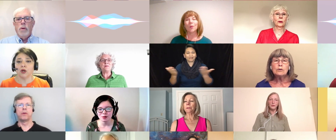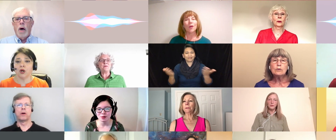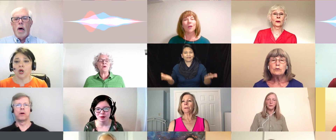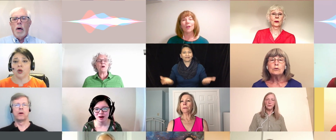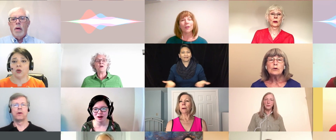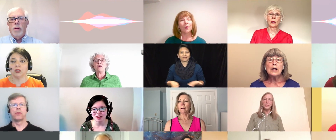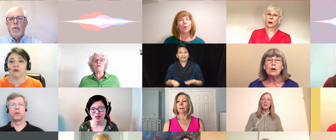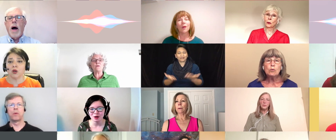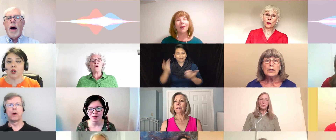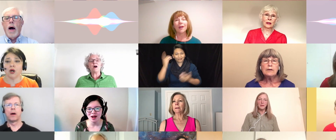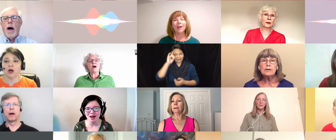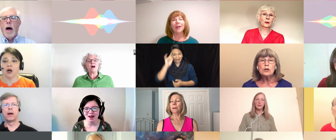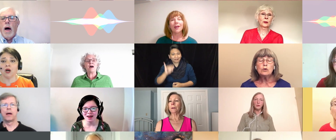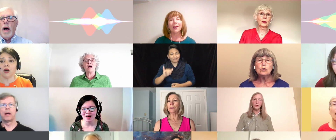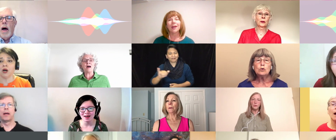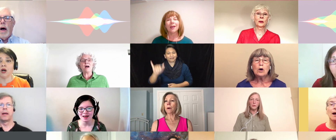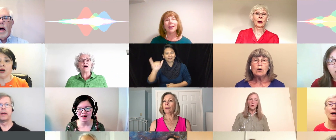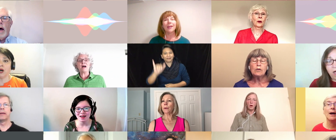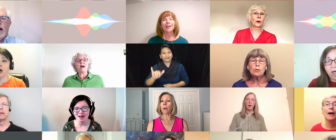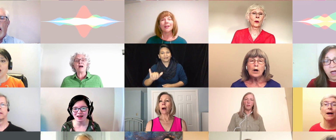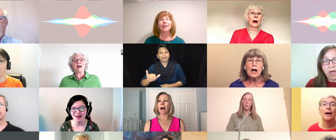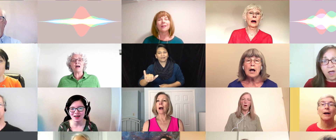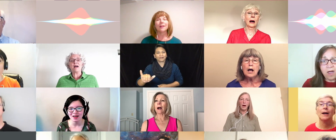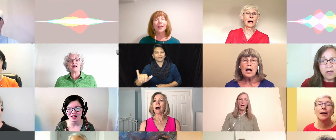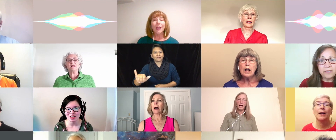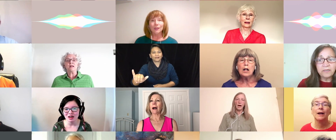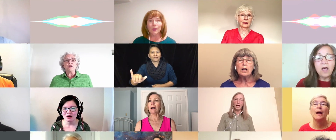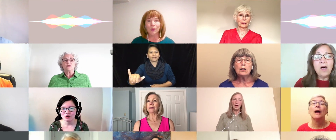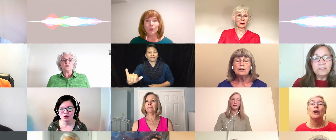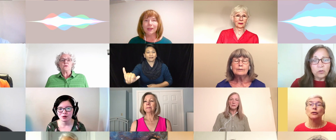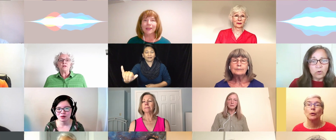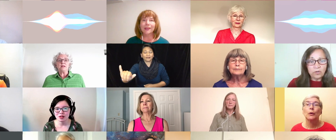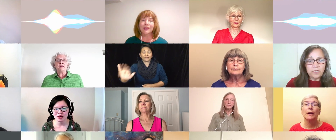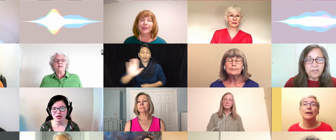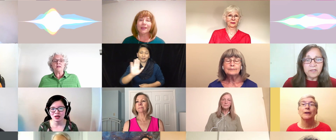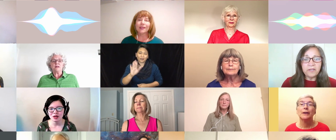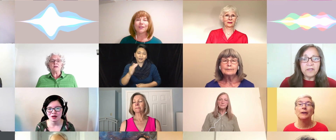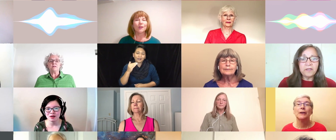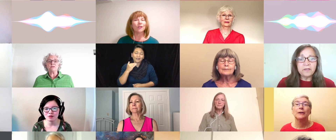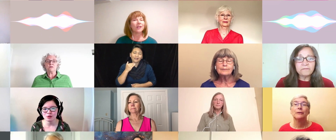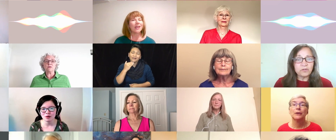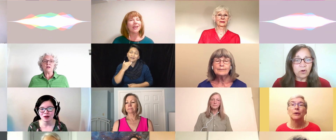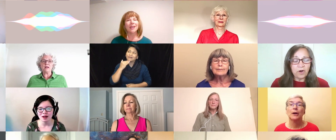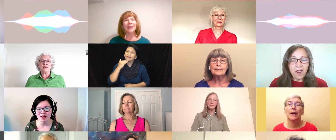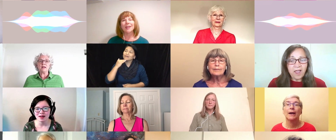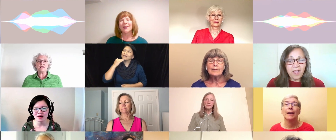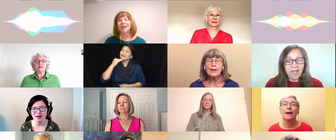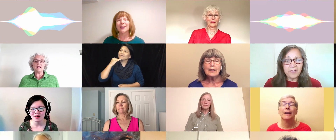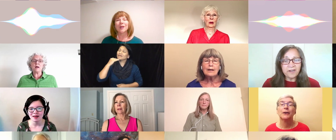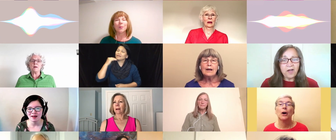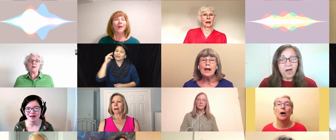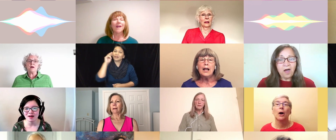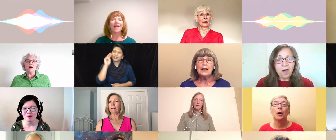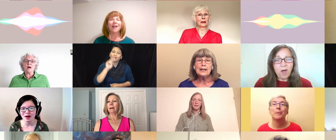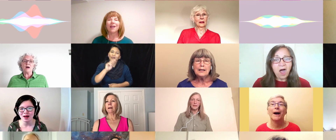L: all the while. H: With you all the while. L: So lift your head up high